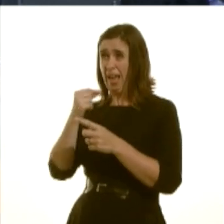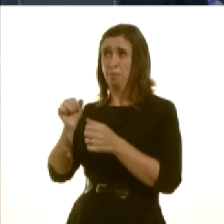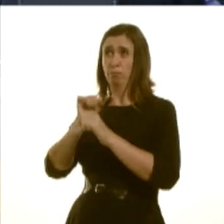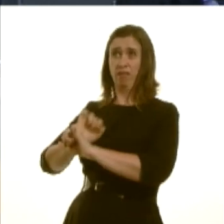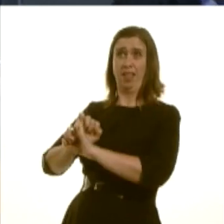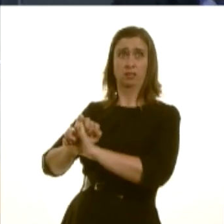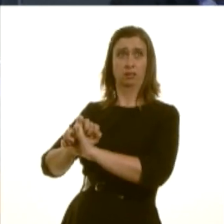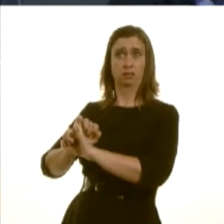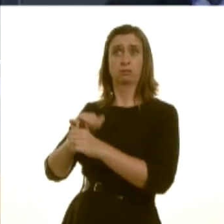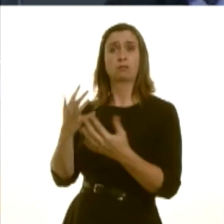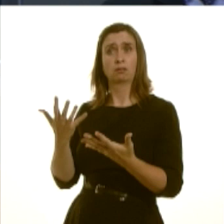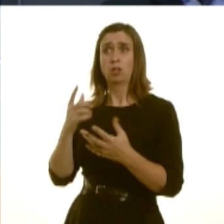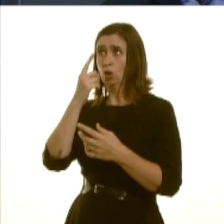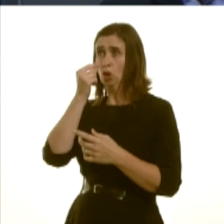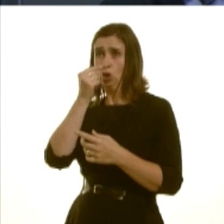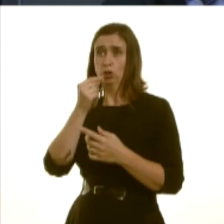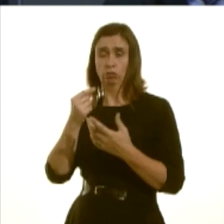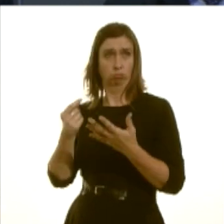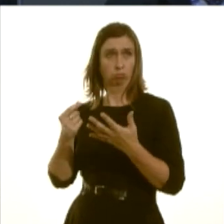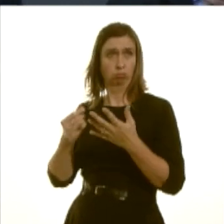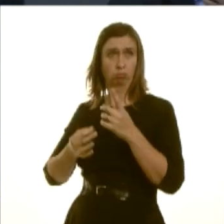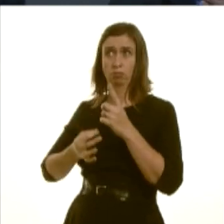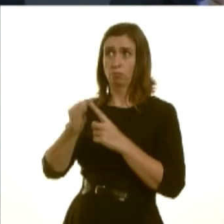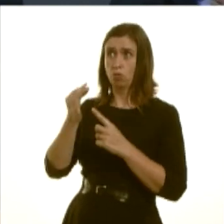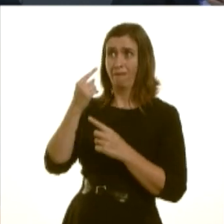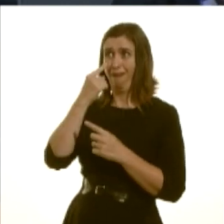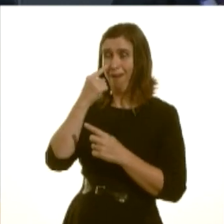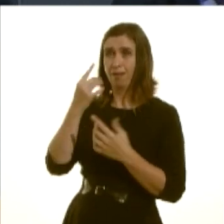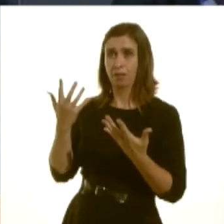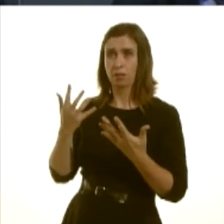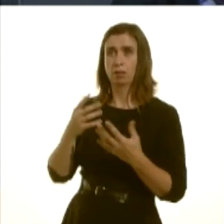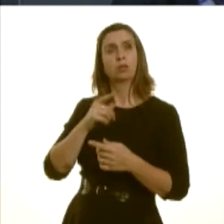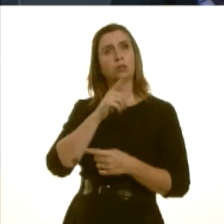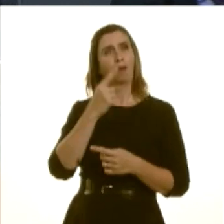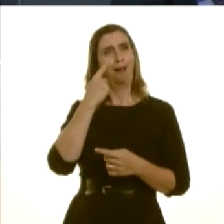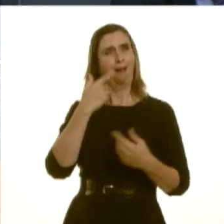Government respond to the call by that campaign and the chair of the Eye Health Week steering